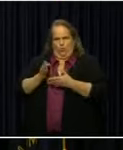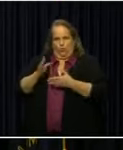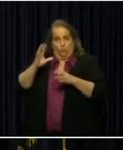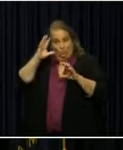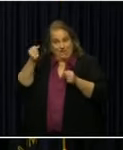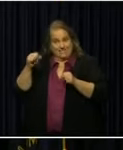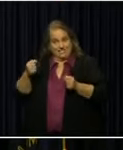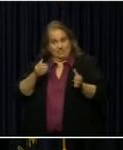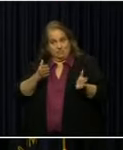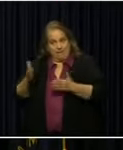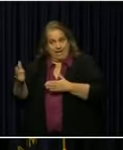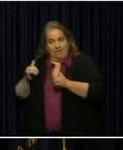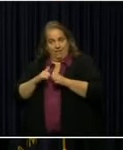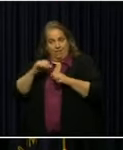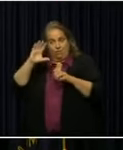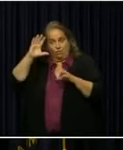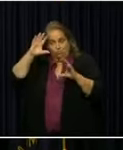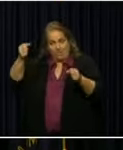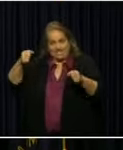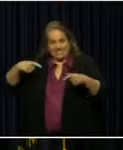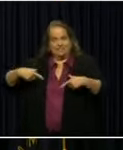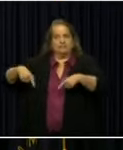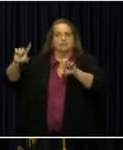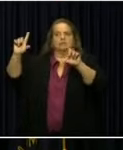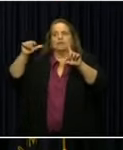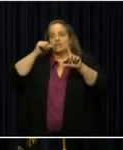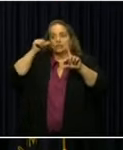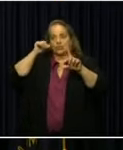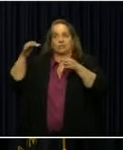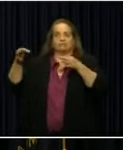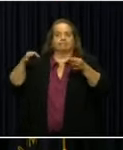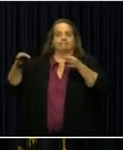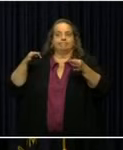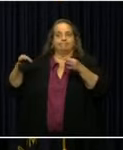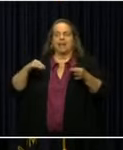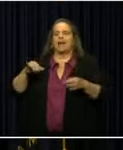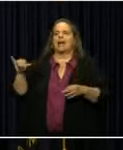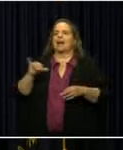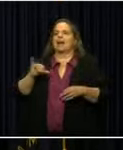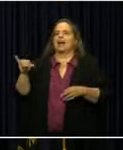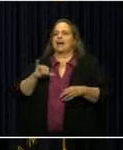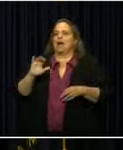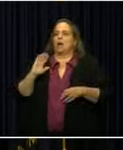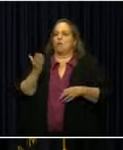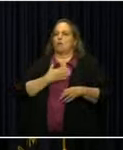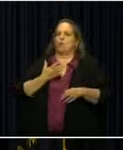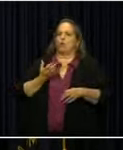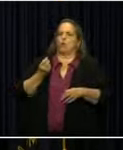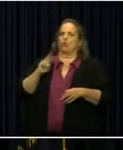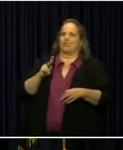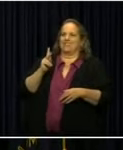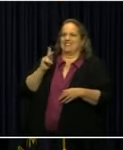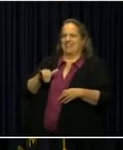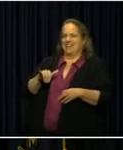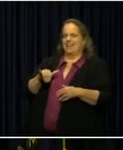LET'S MAKE SURE THAT YOU GET ONLINE. REMEMBER, IN ANY OF THE AREA, MADISONVILLE AND PADUCAH, THAT